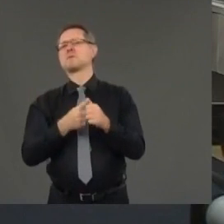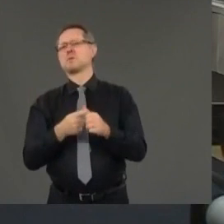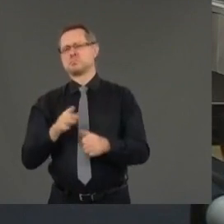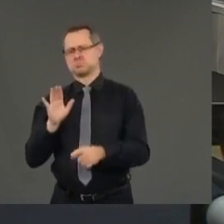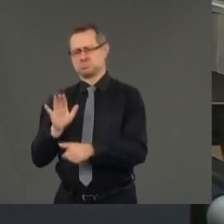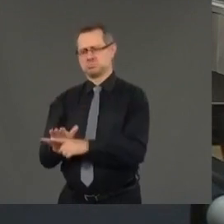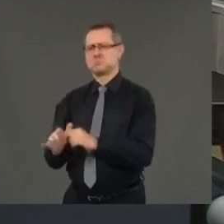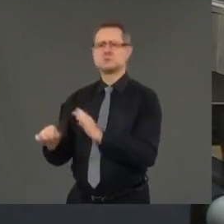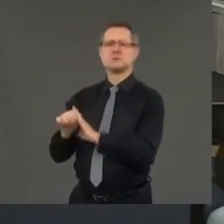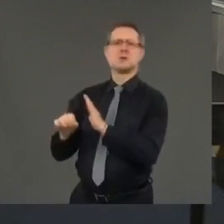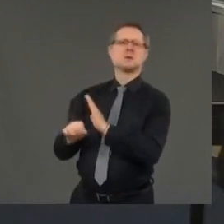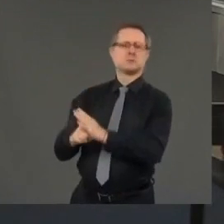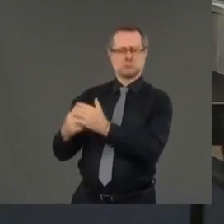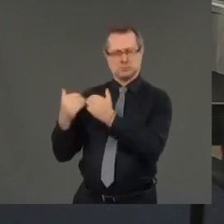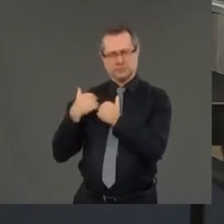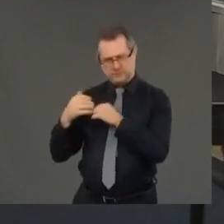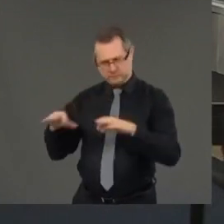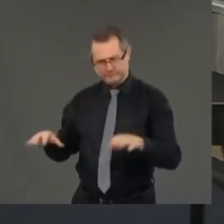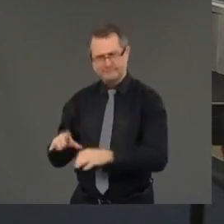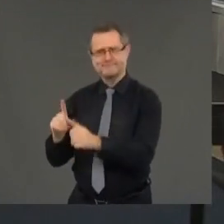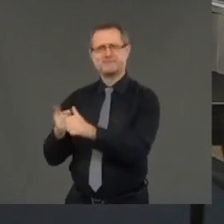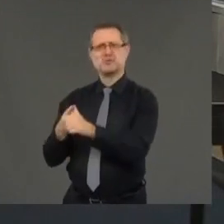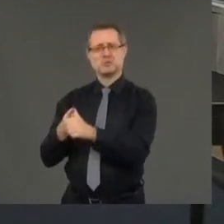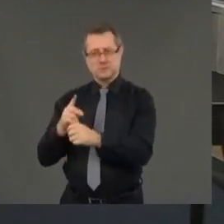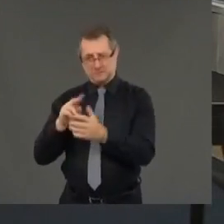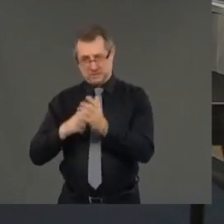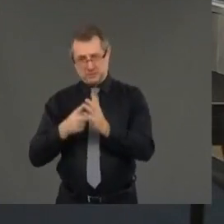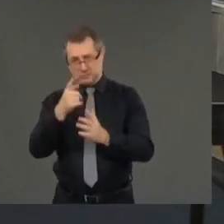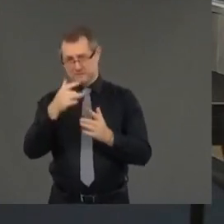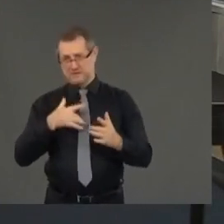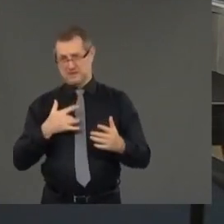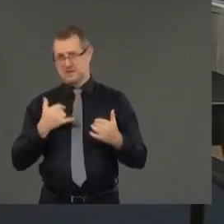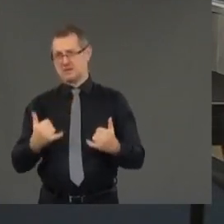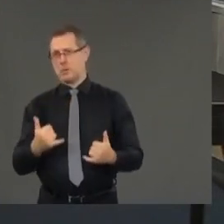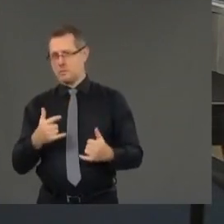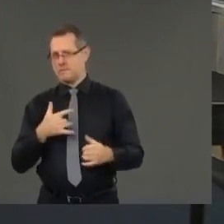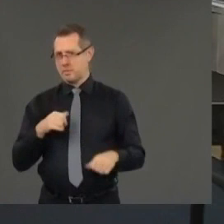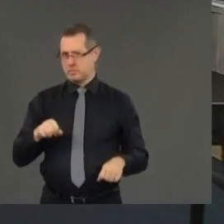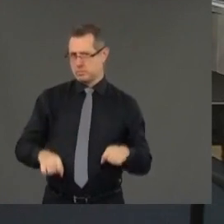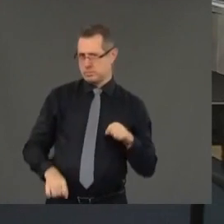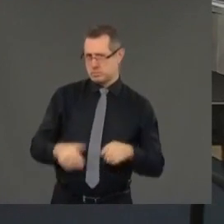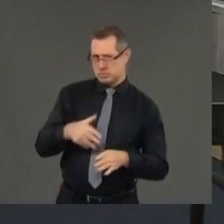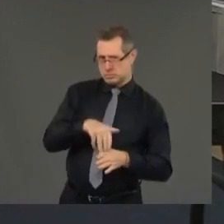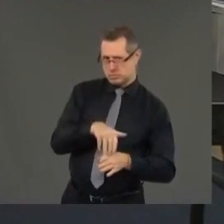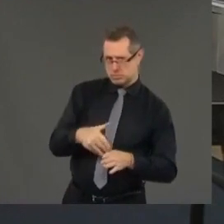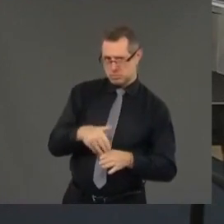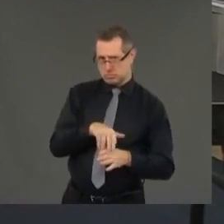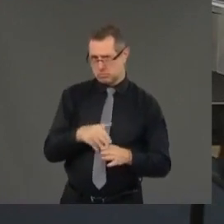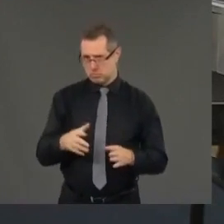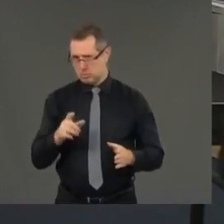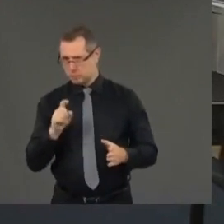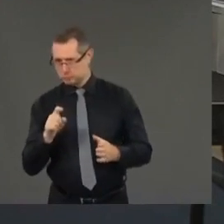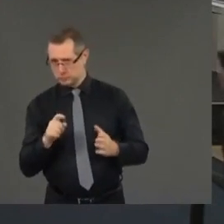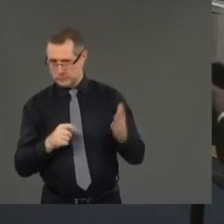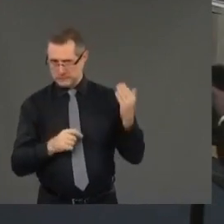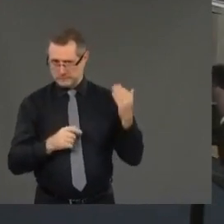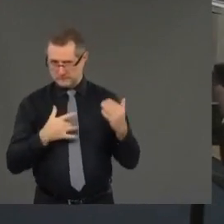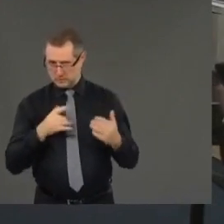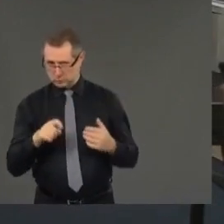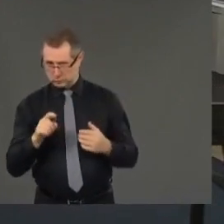OFF DOING SOME DRASTIC LIKE